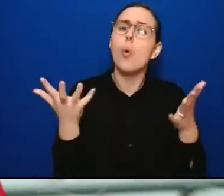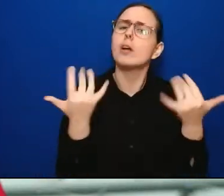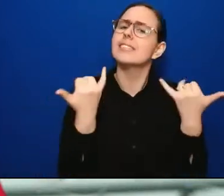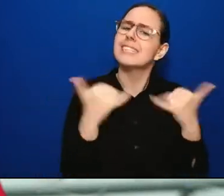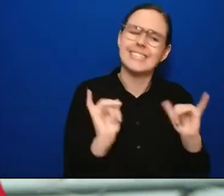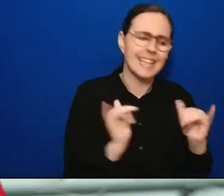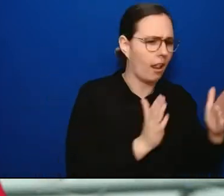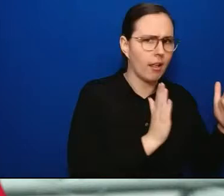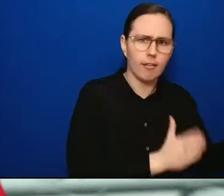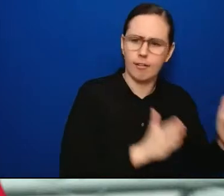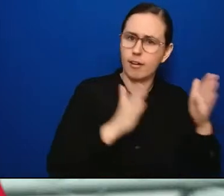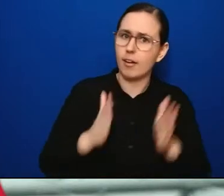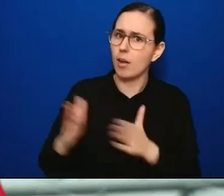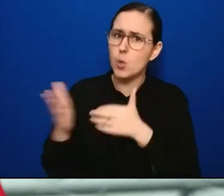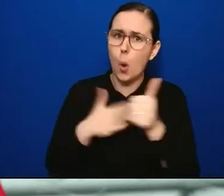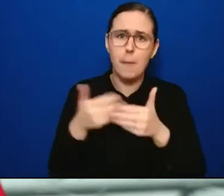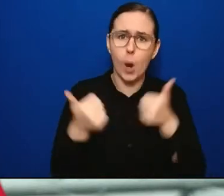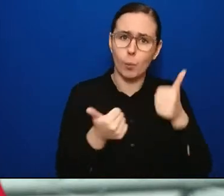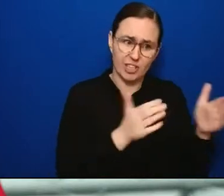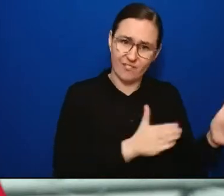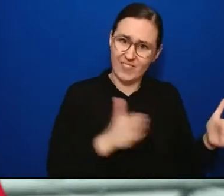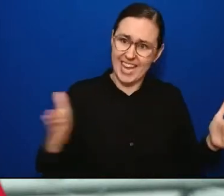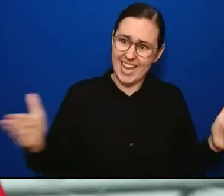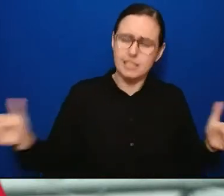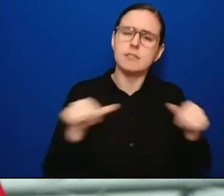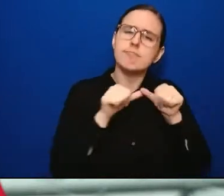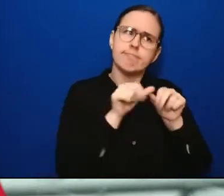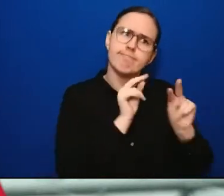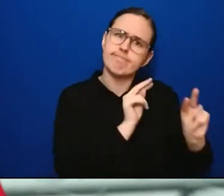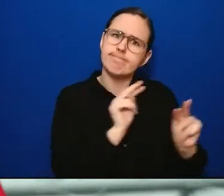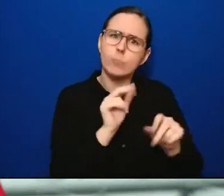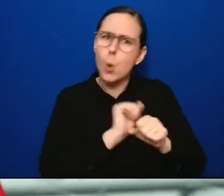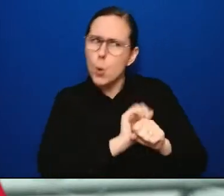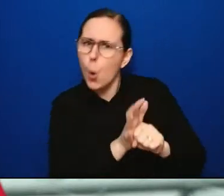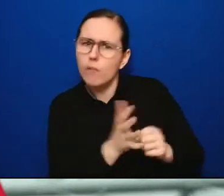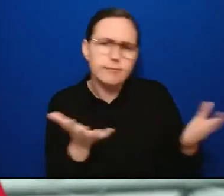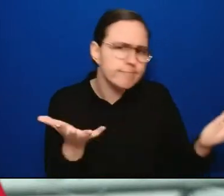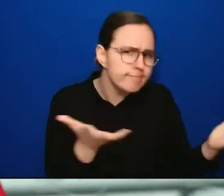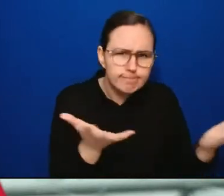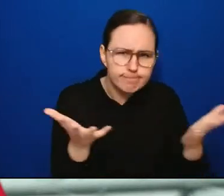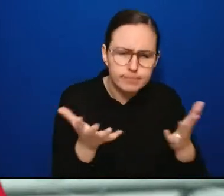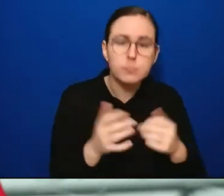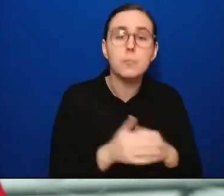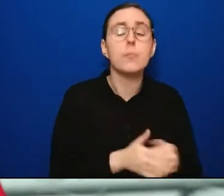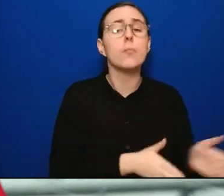seeing a snapshot on a periodic basis of what's happening. The other really, really important